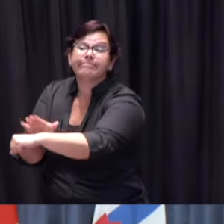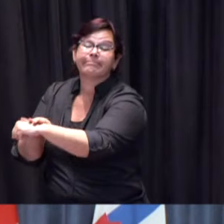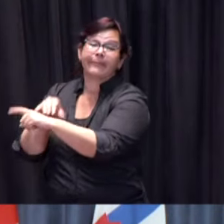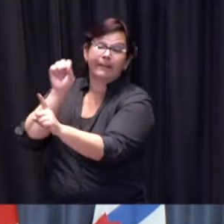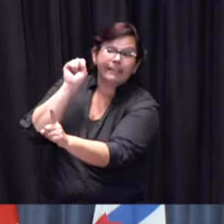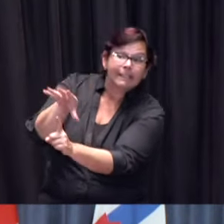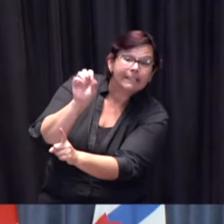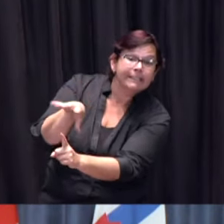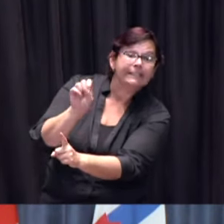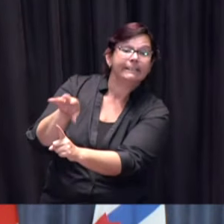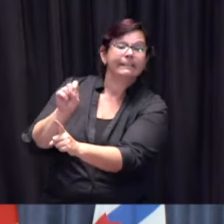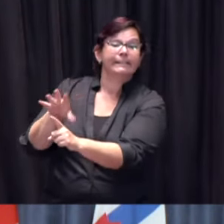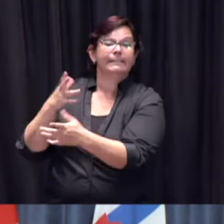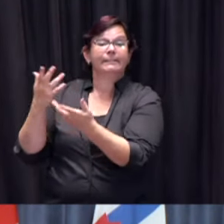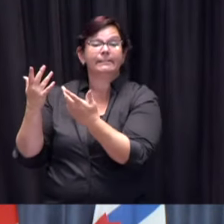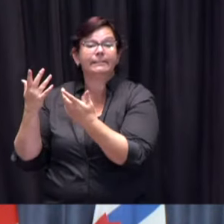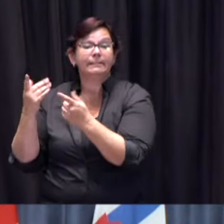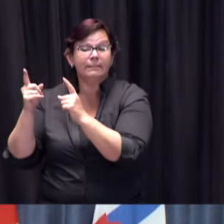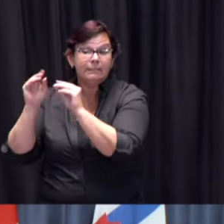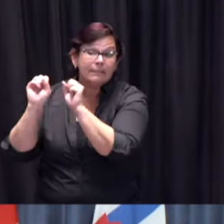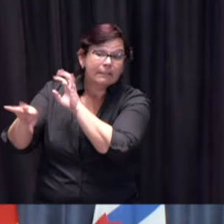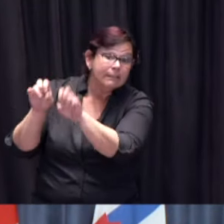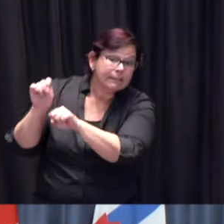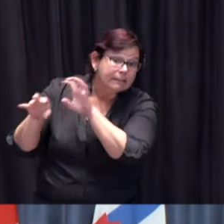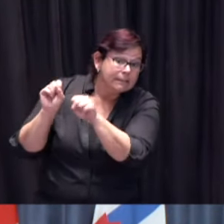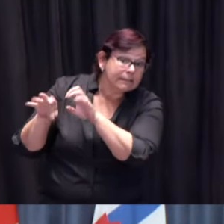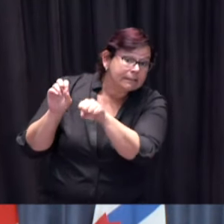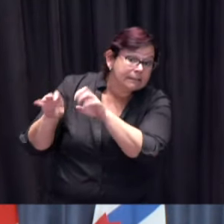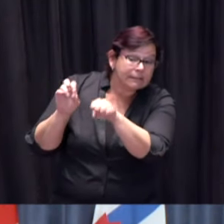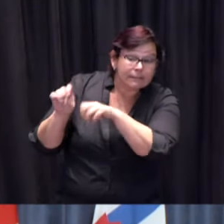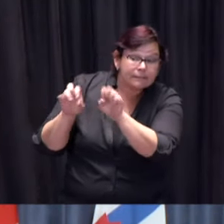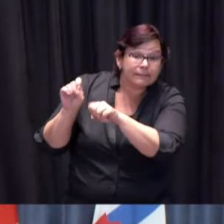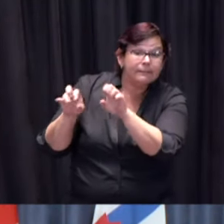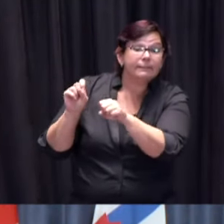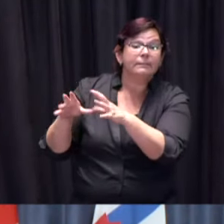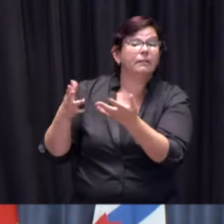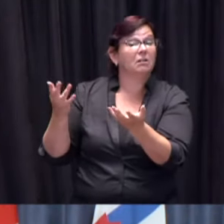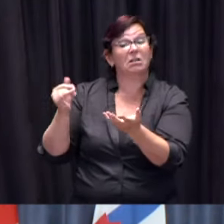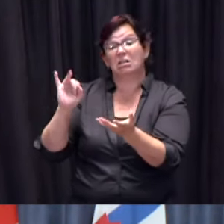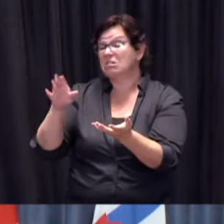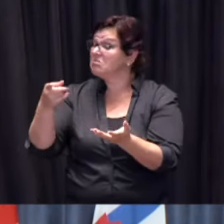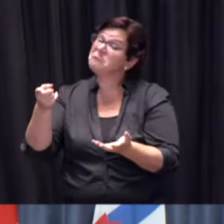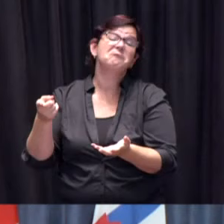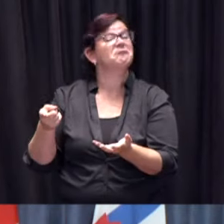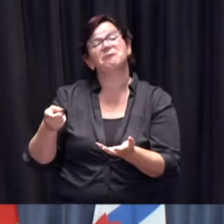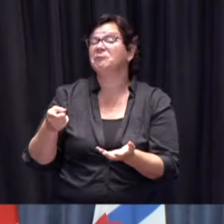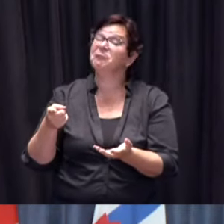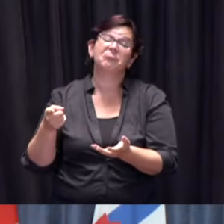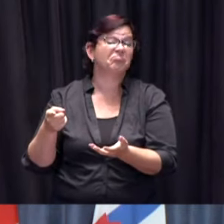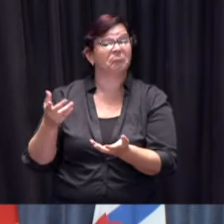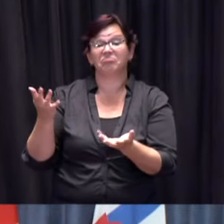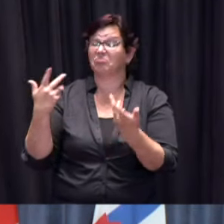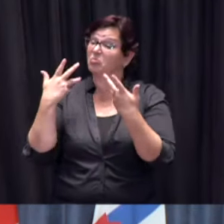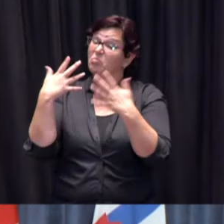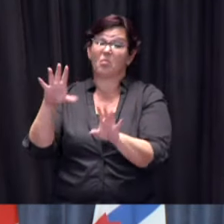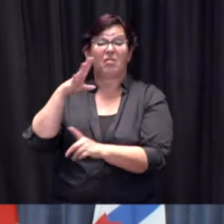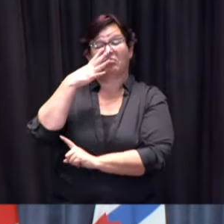doing education ticketing anything you like if people made decisions on their own that they were going to avoid those crowd scenes because they knew